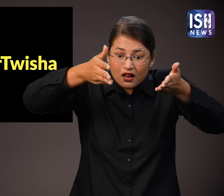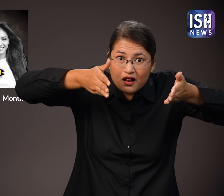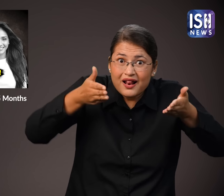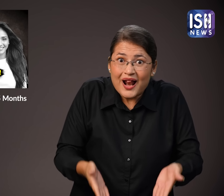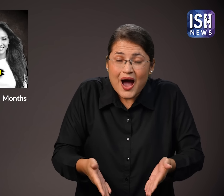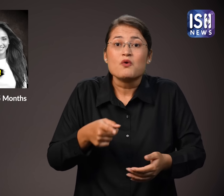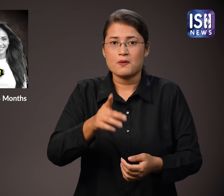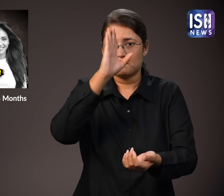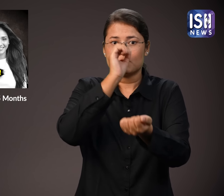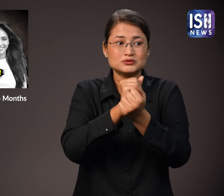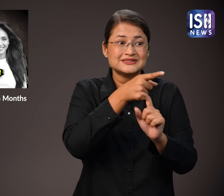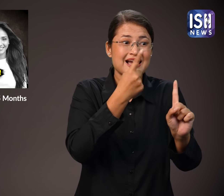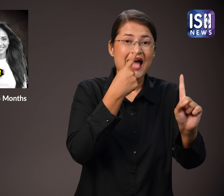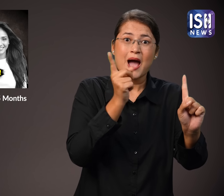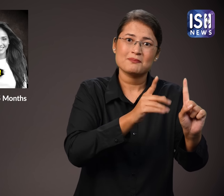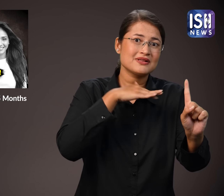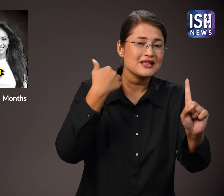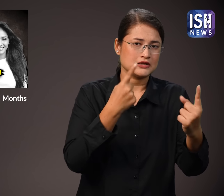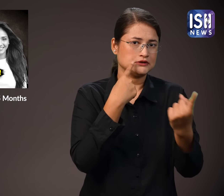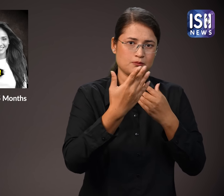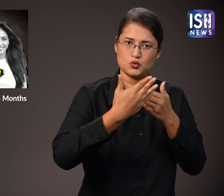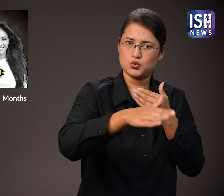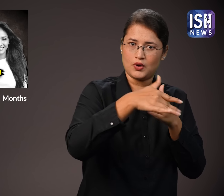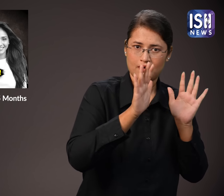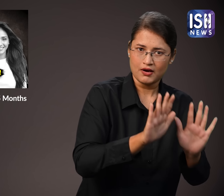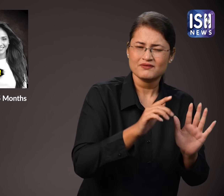At present, the investigation into Twisha’s death is ongoing,